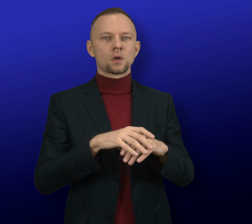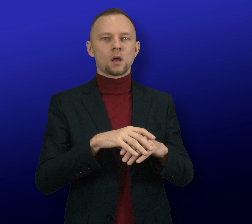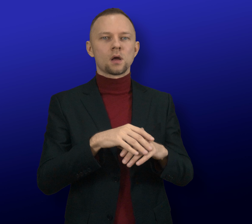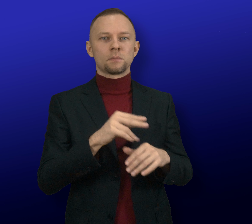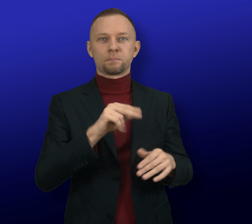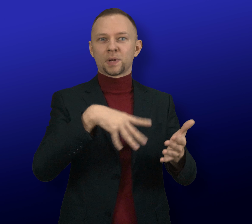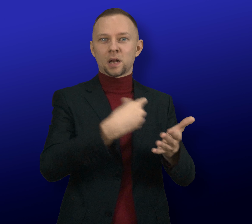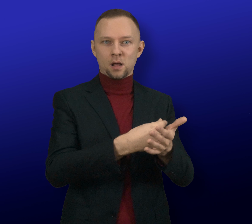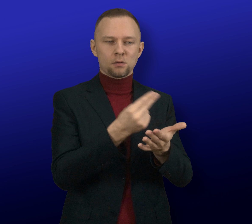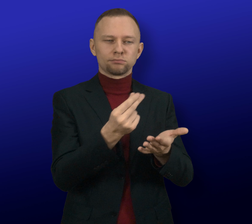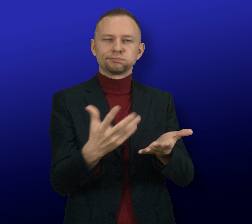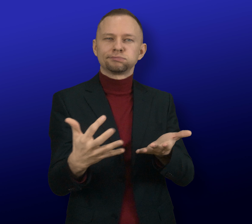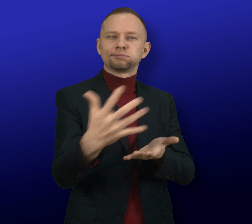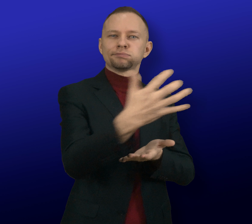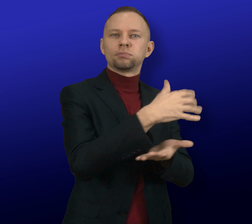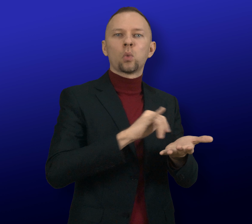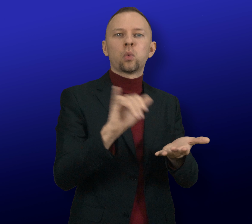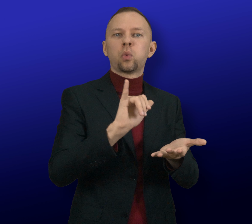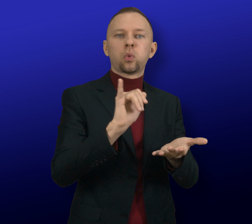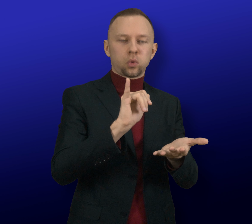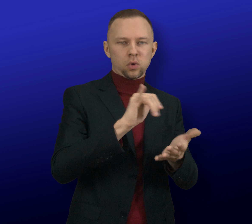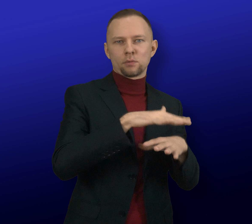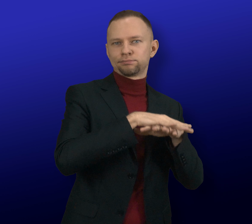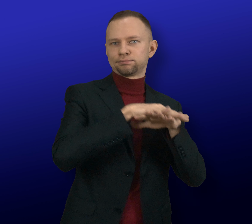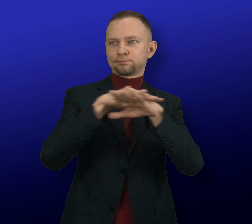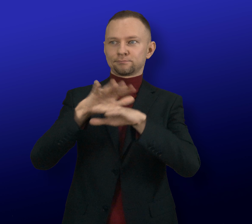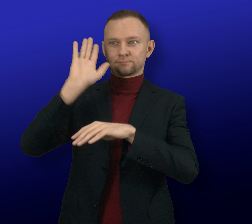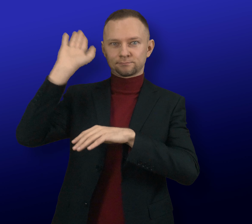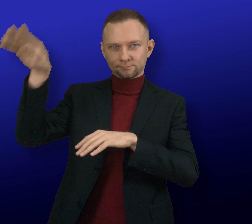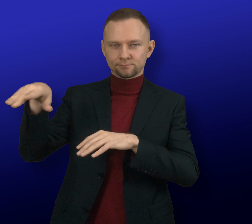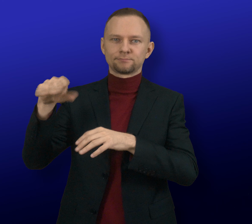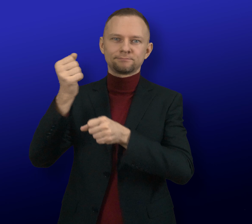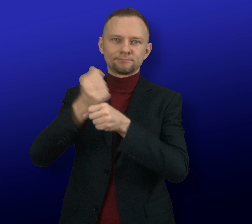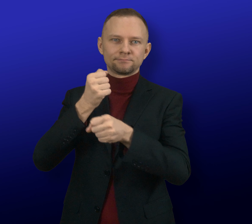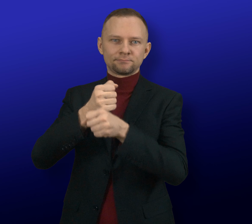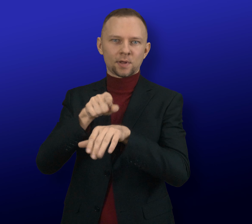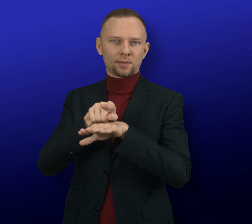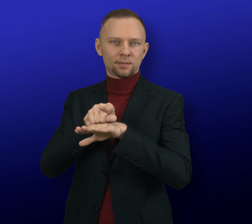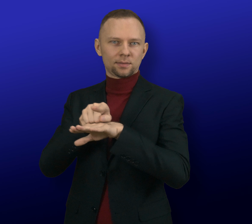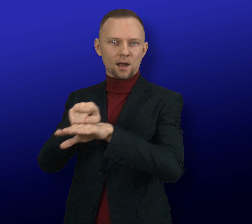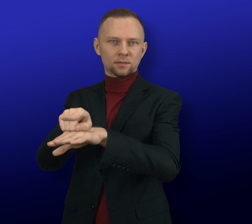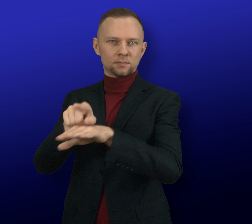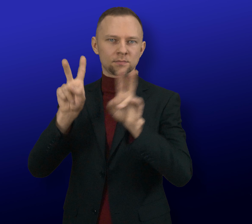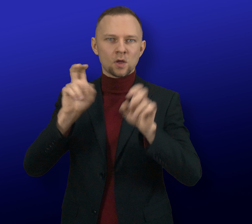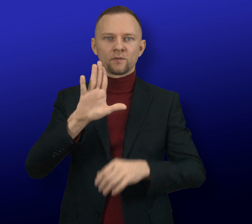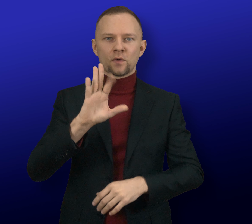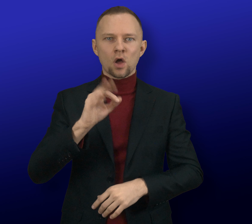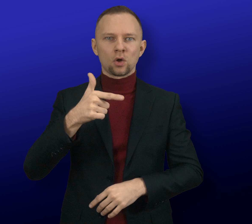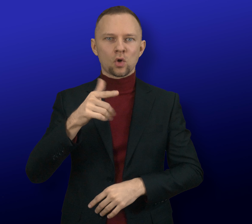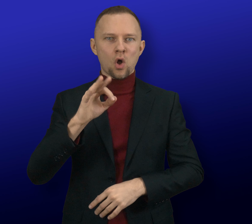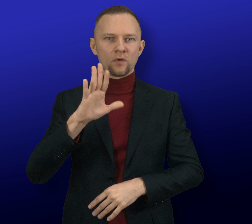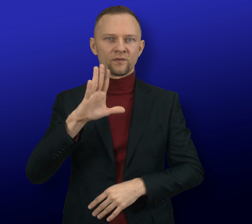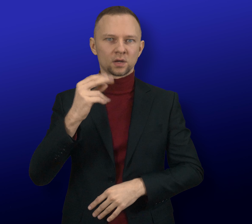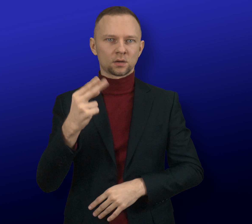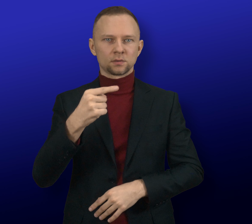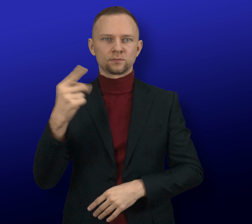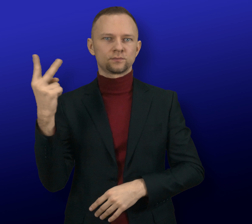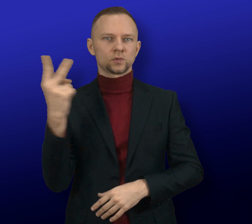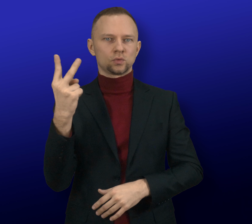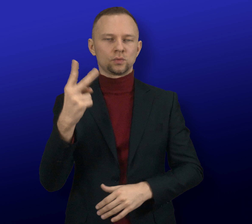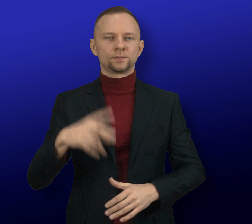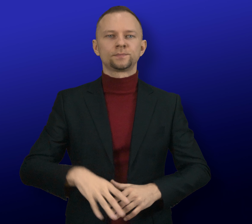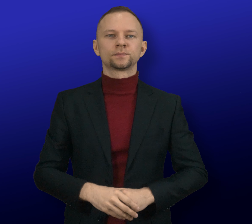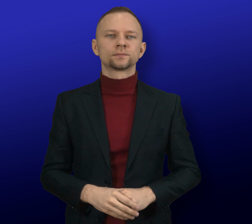the proceeds of which went to the fund for the construction of the Vogovets-2 tank.